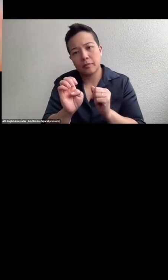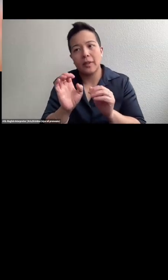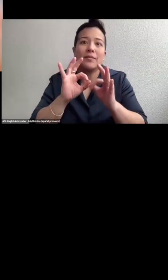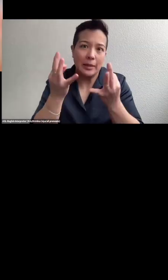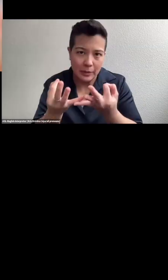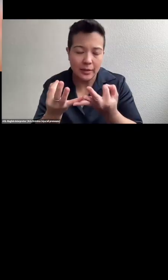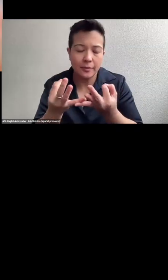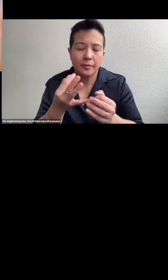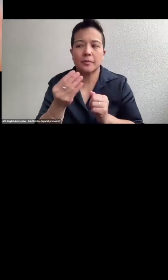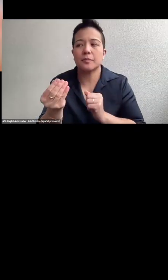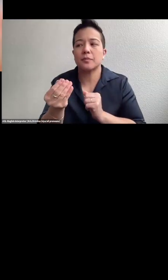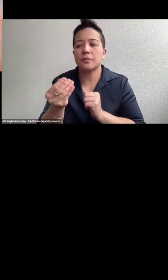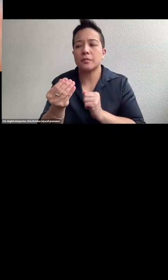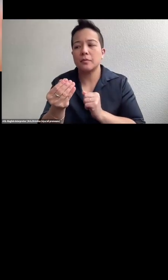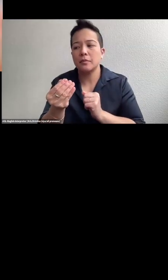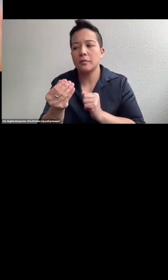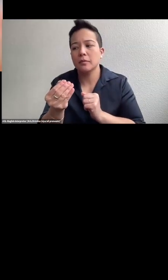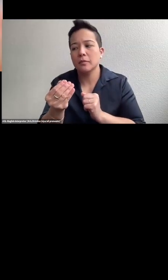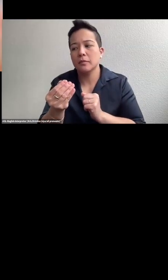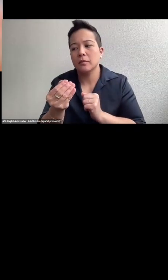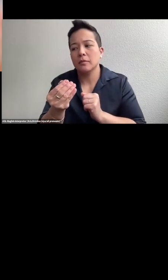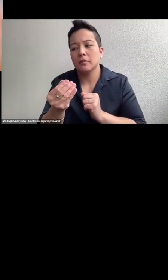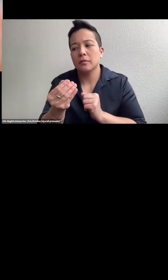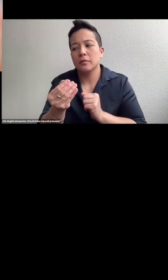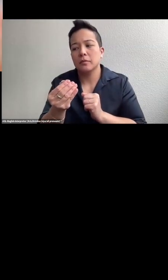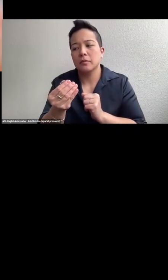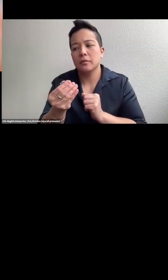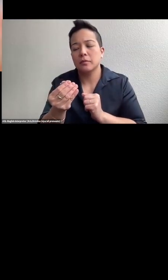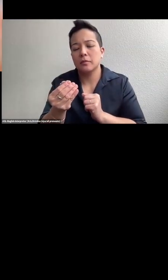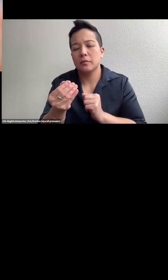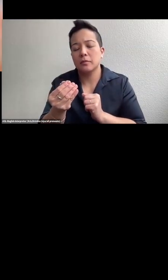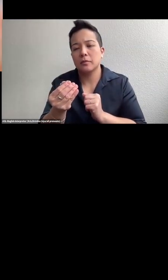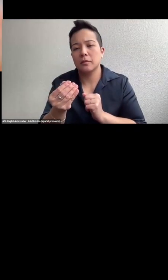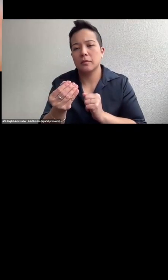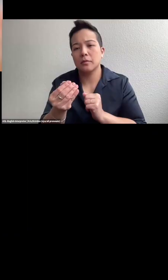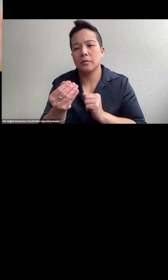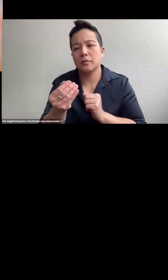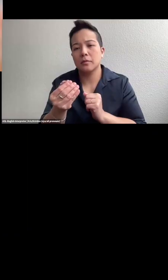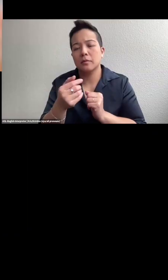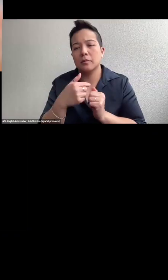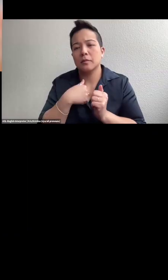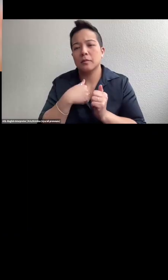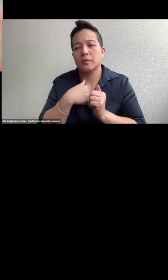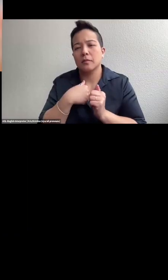And I don't know how to put it. I was